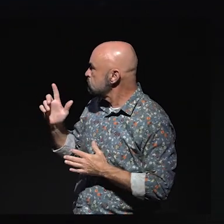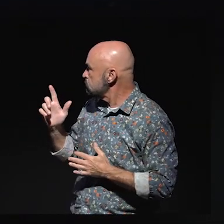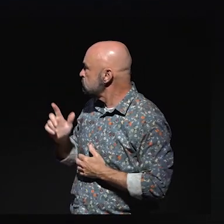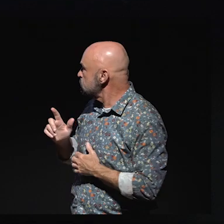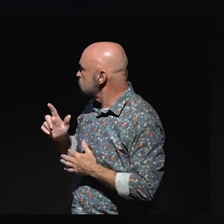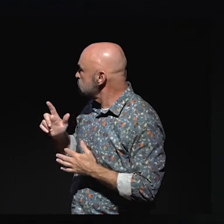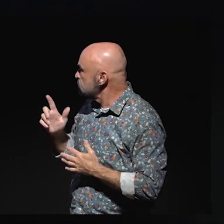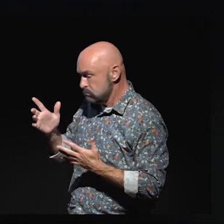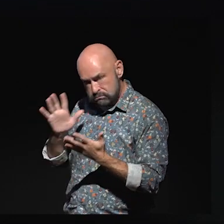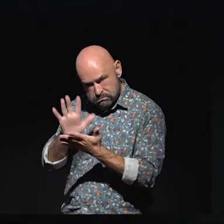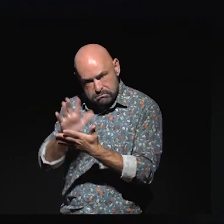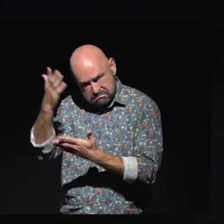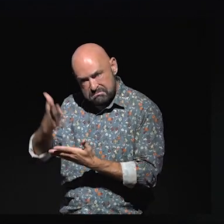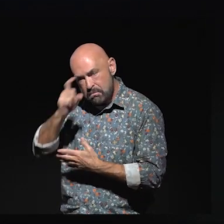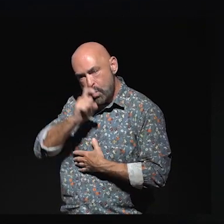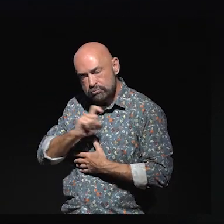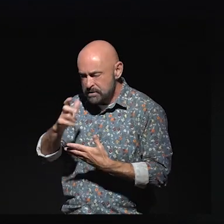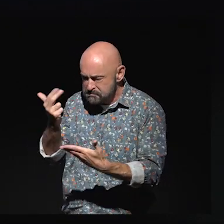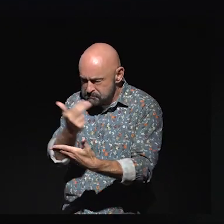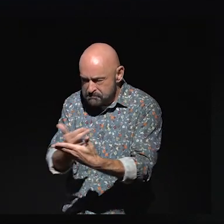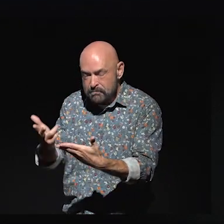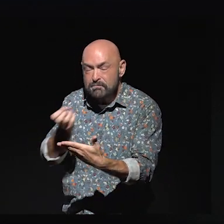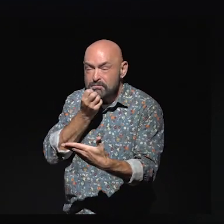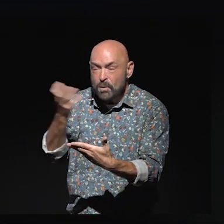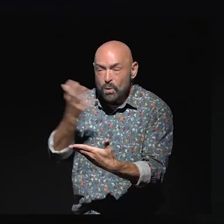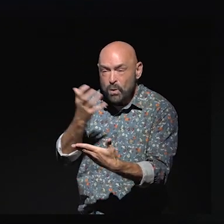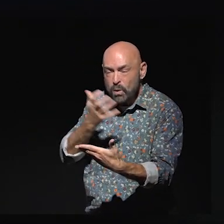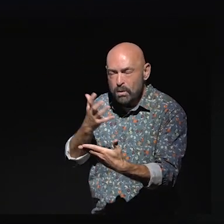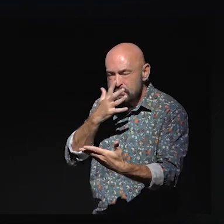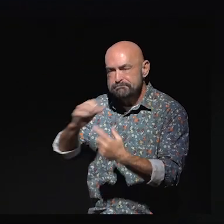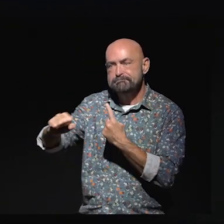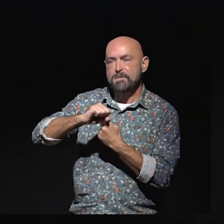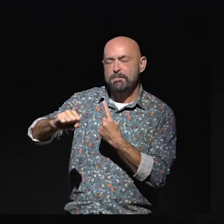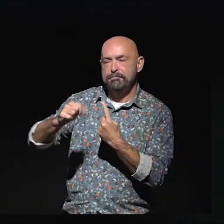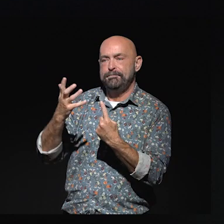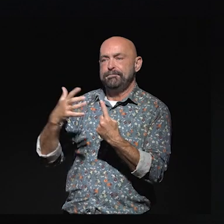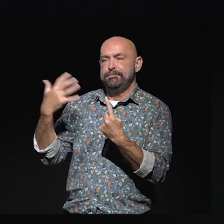Nonetheless, they are extraordinary in their impact. They are extraordinary,